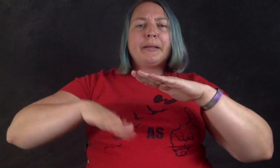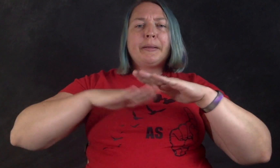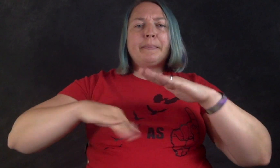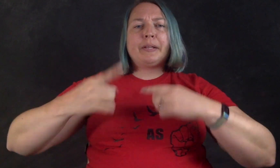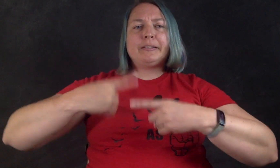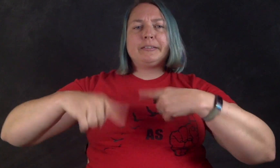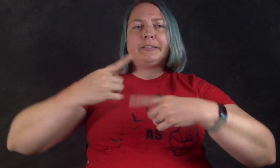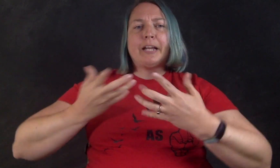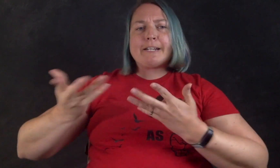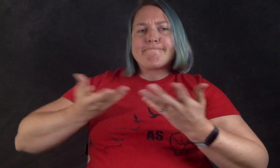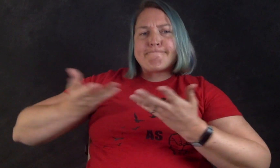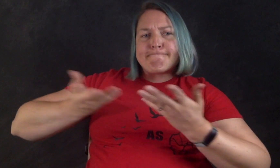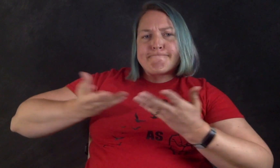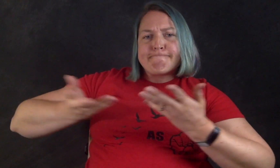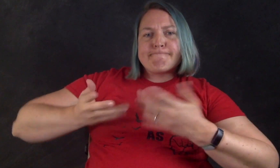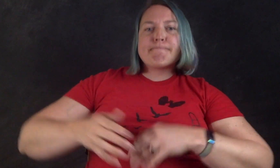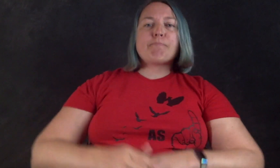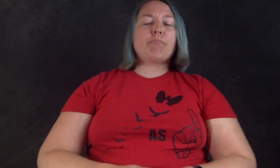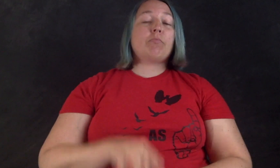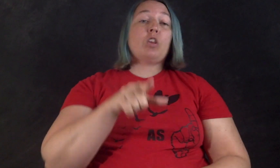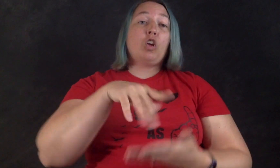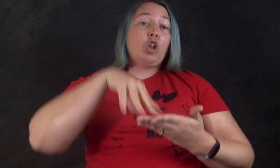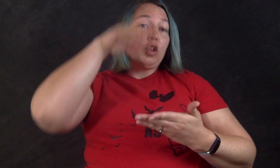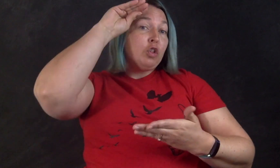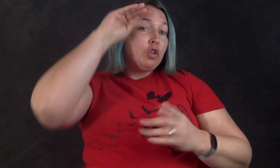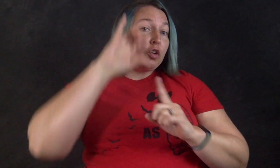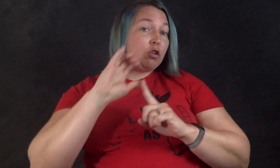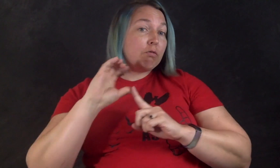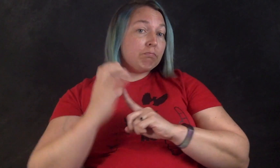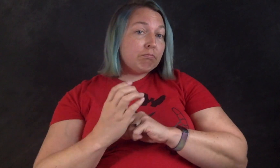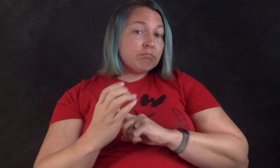You will learn basic sign conversations and about Deaf culture.